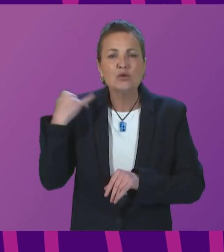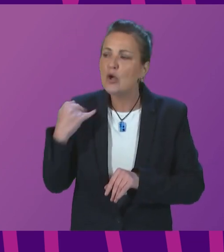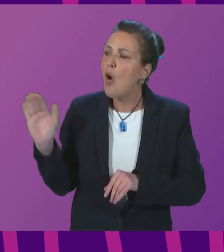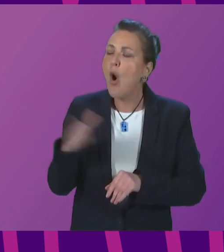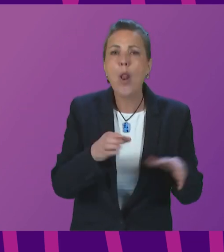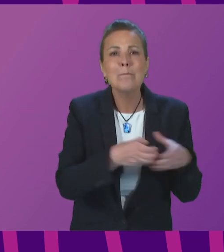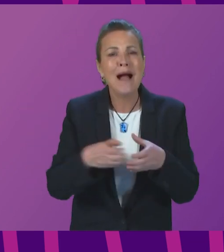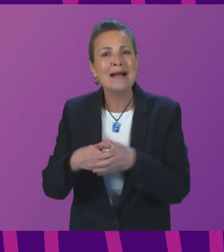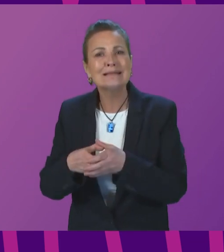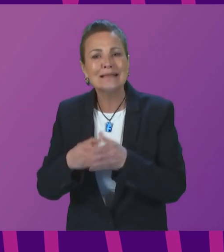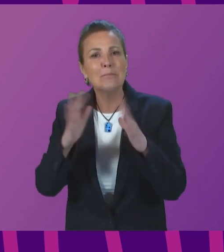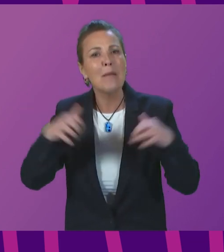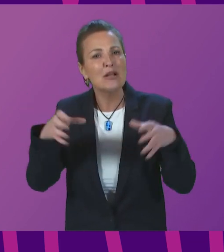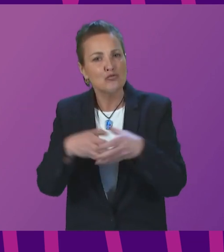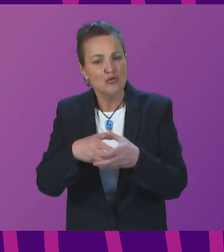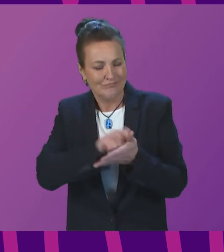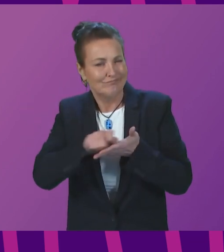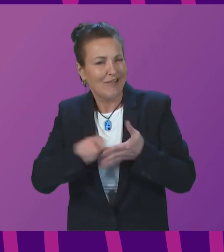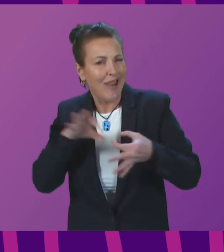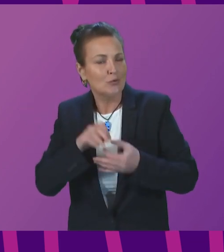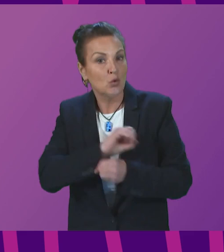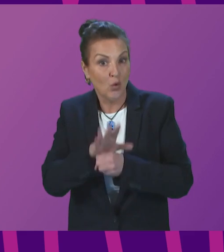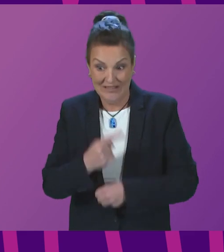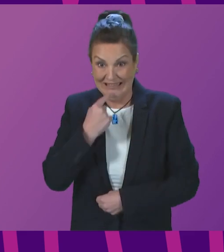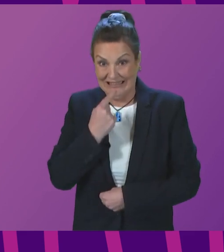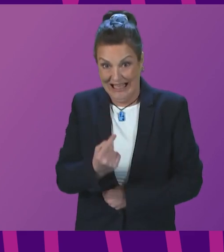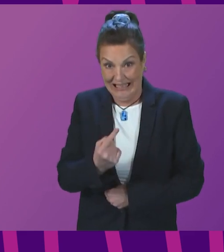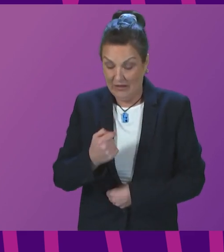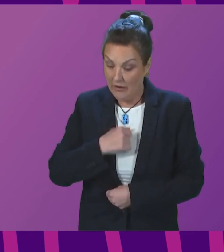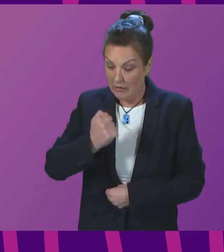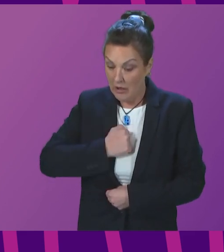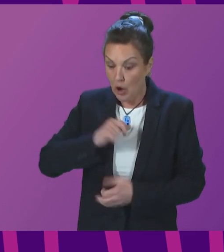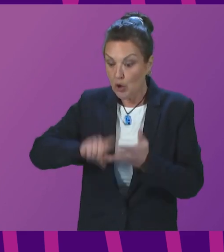on coronavirus, which stated that the pathways that have been established by the UK Government